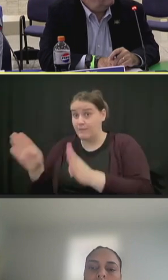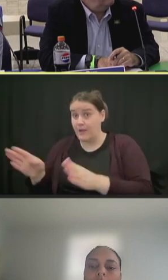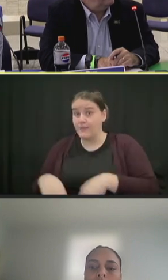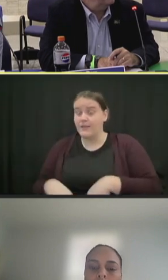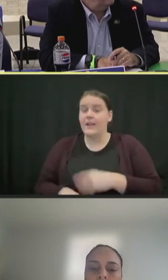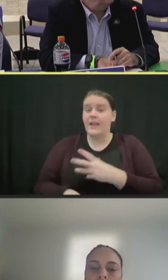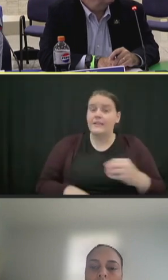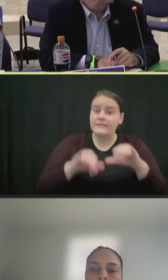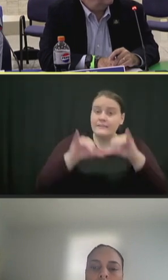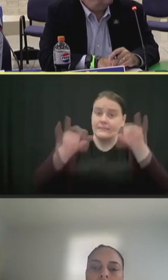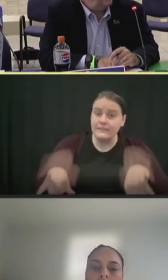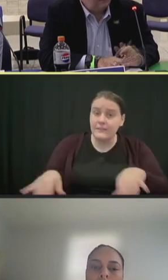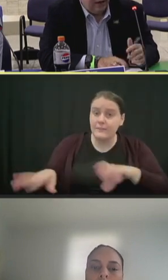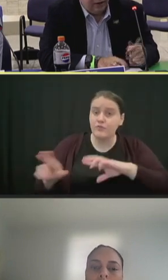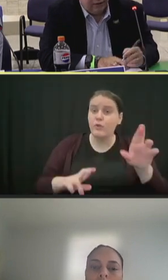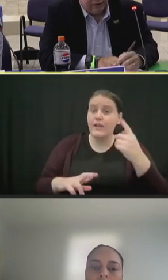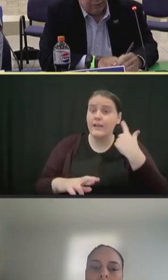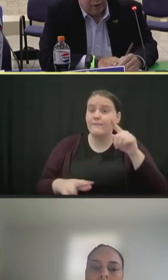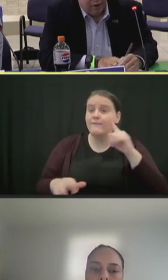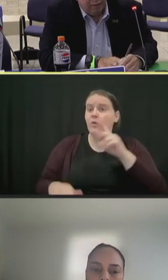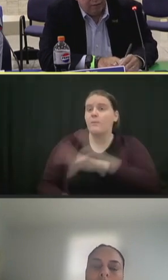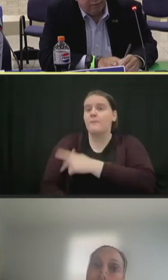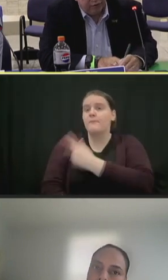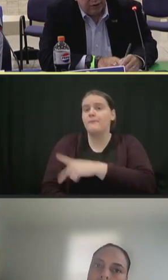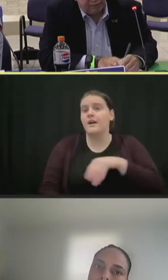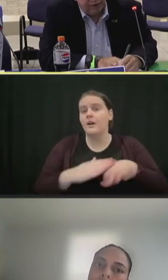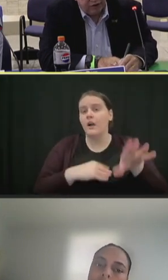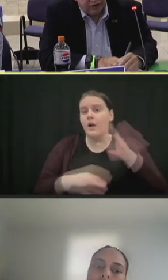patient comes to get vaccinated? So, that's important -- first observation.